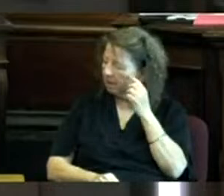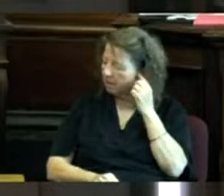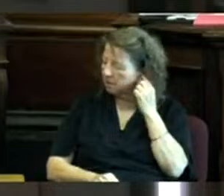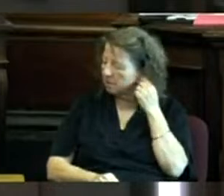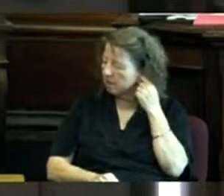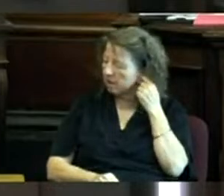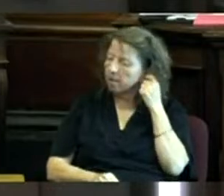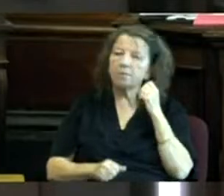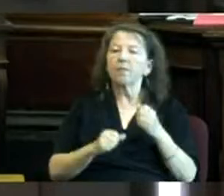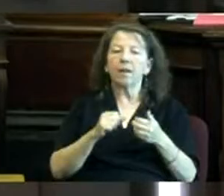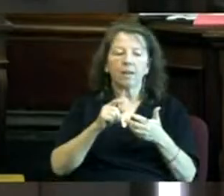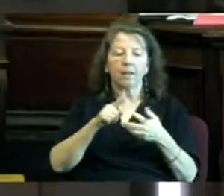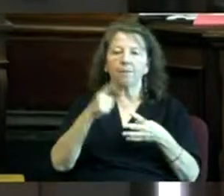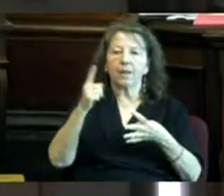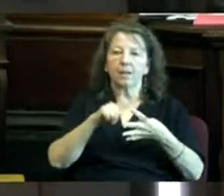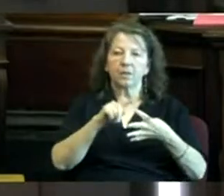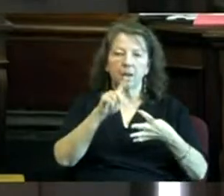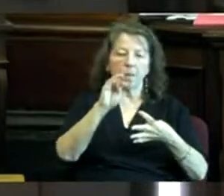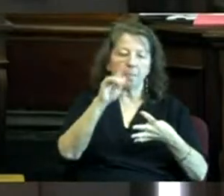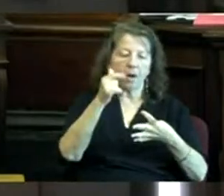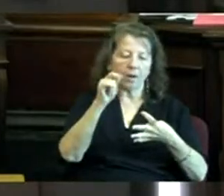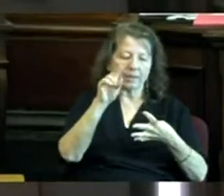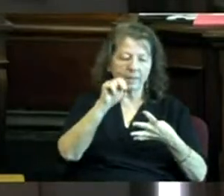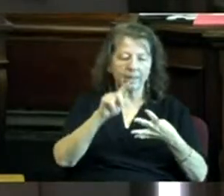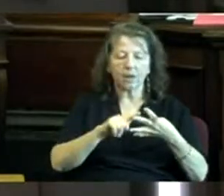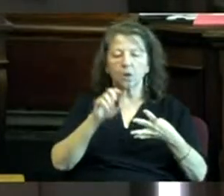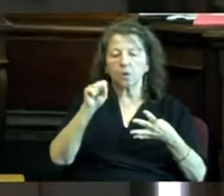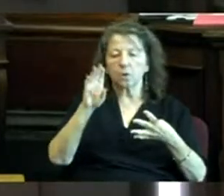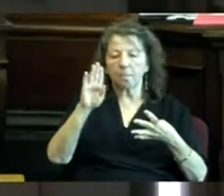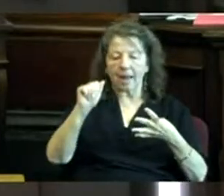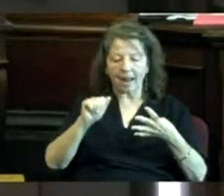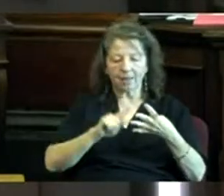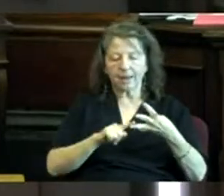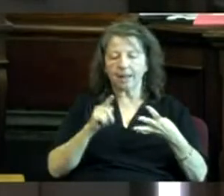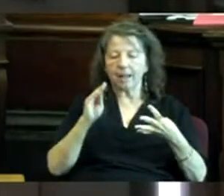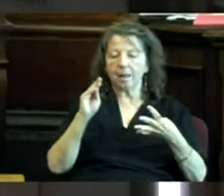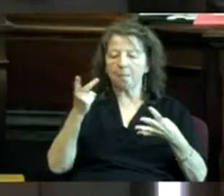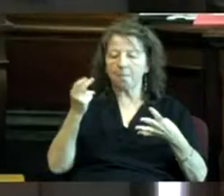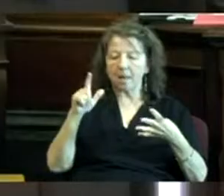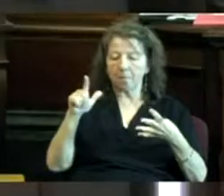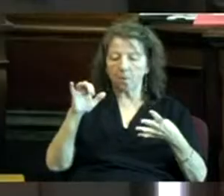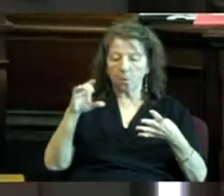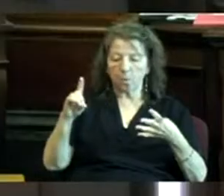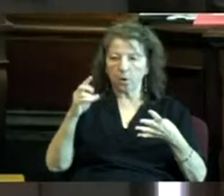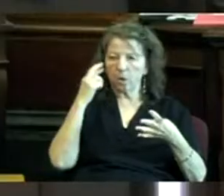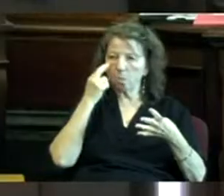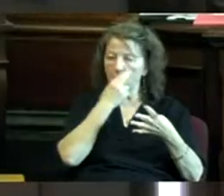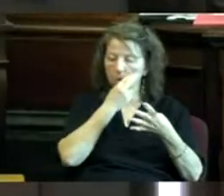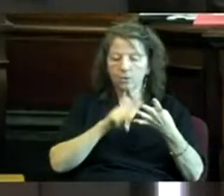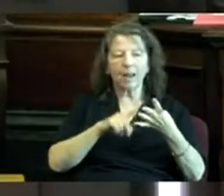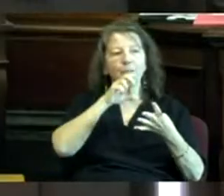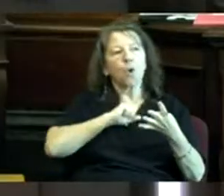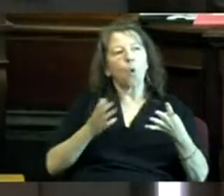towns. Thank you. I knew it had a catchy name. So we have an event at Park and Barrington,